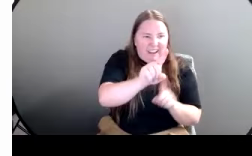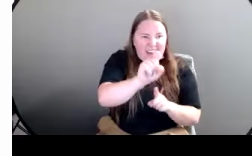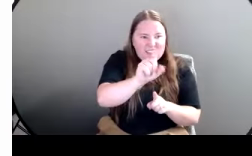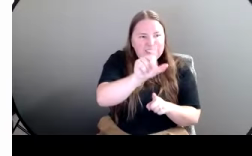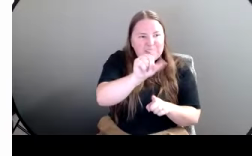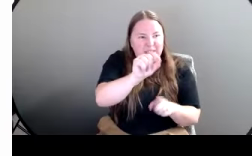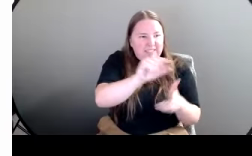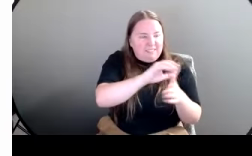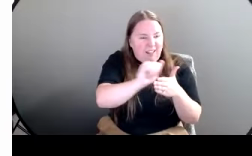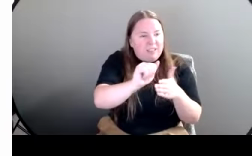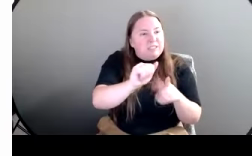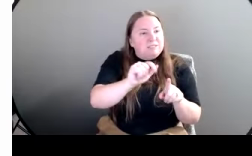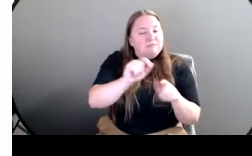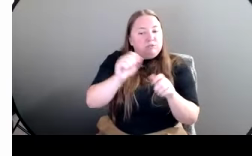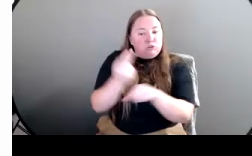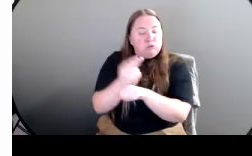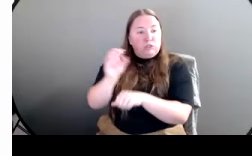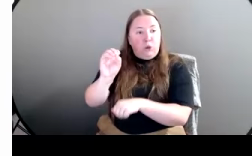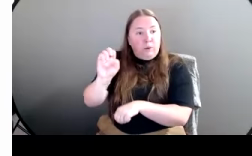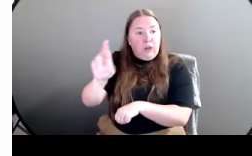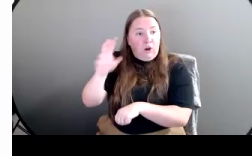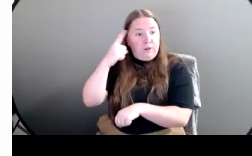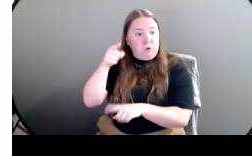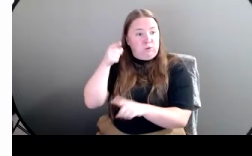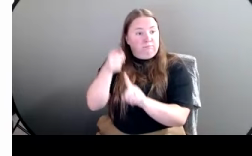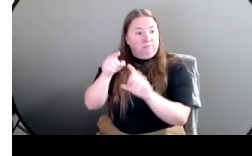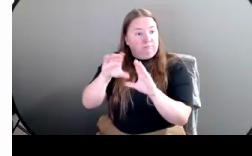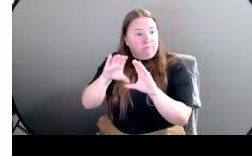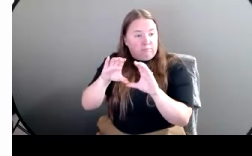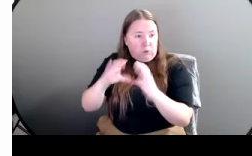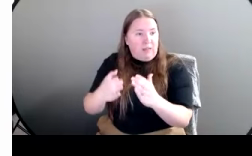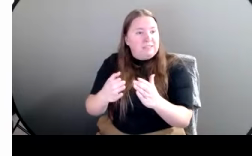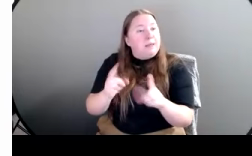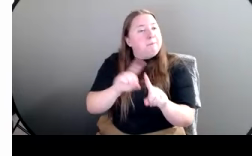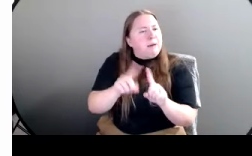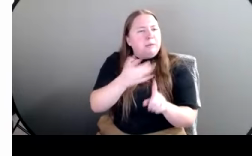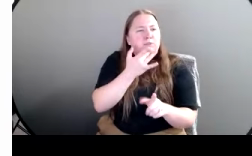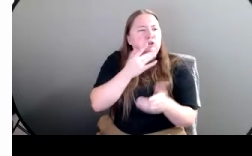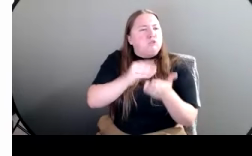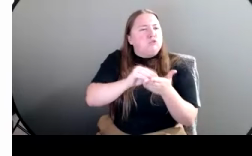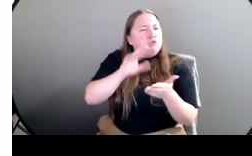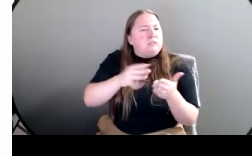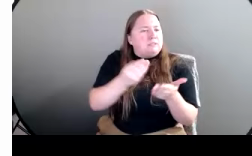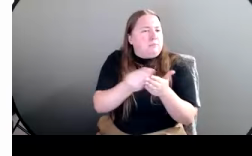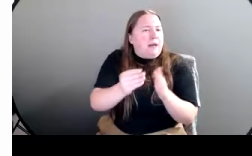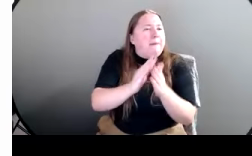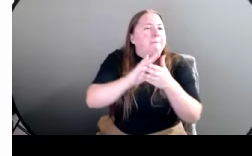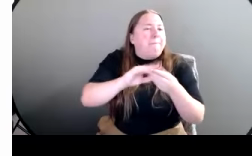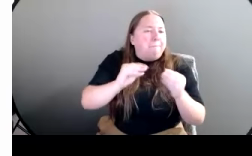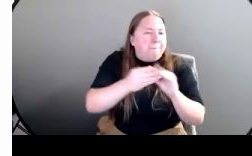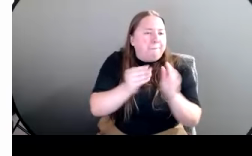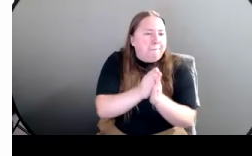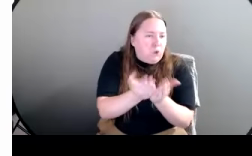but you also want your students to purchase a novel that, you know, cost $12 or, you know, $15 or something like that.